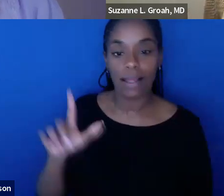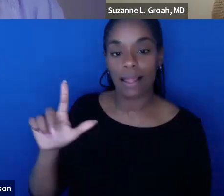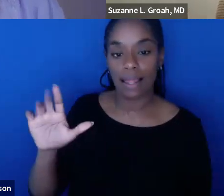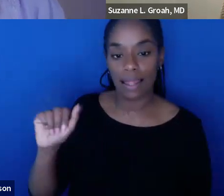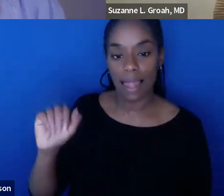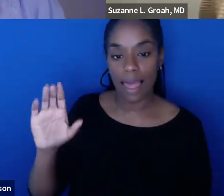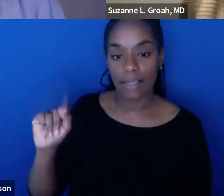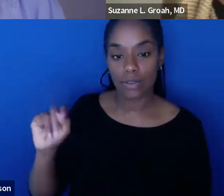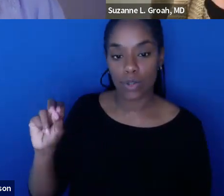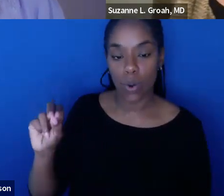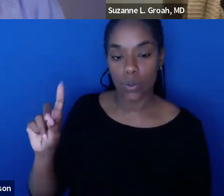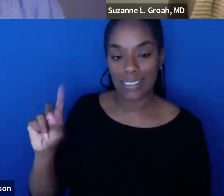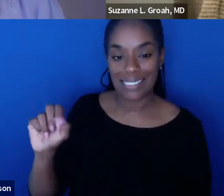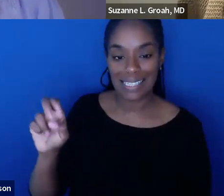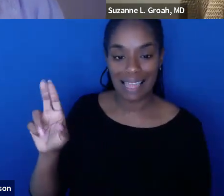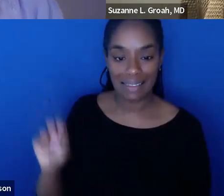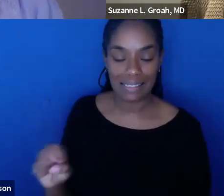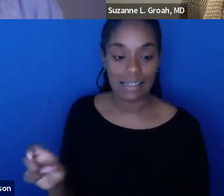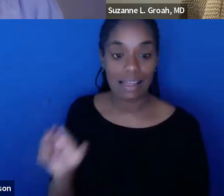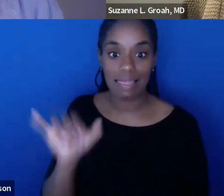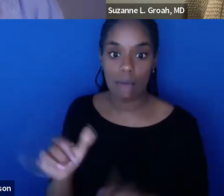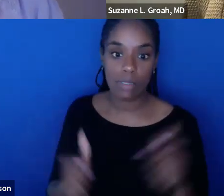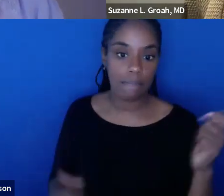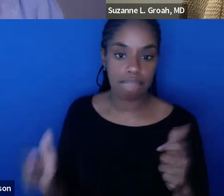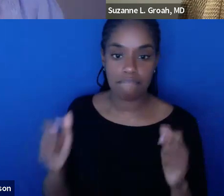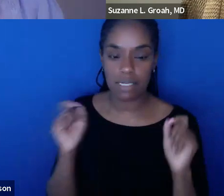So that was the big surprise, and at the same time, a colleague who I